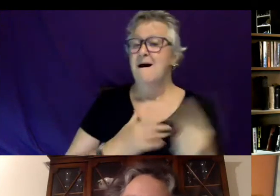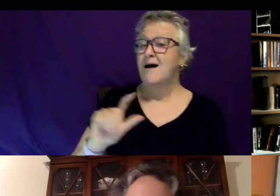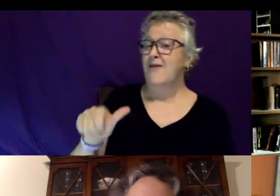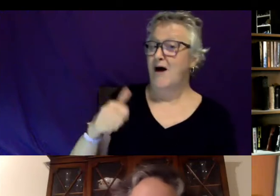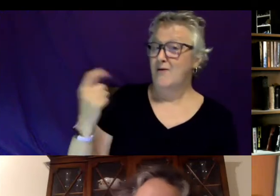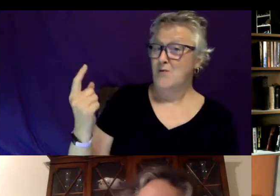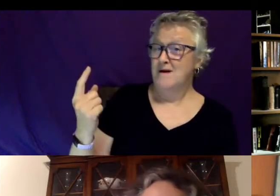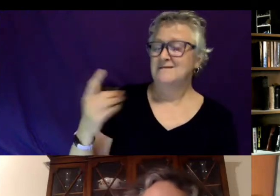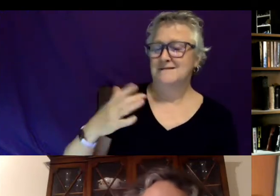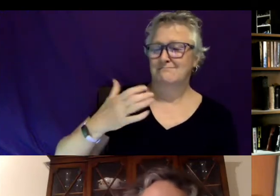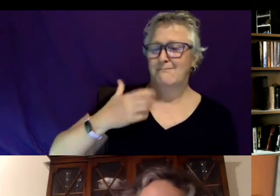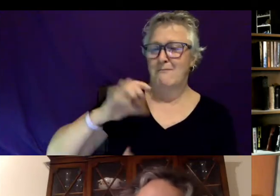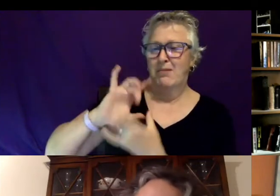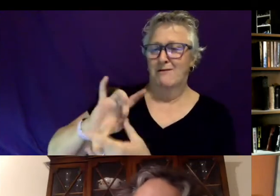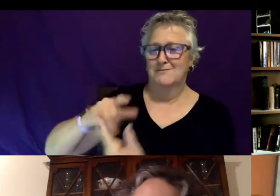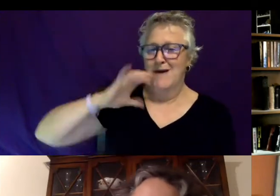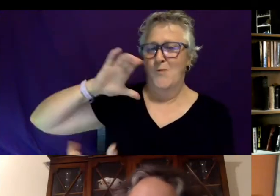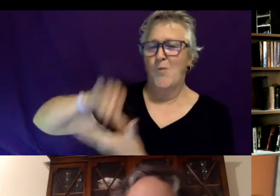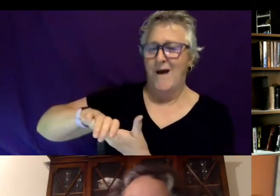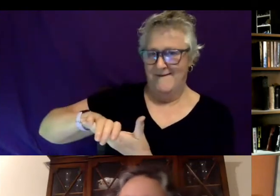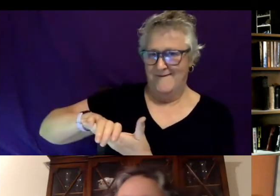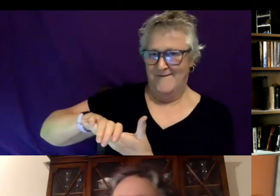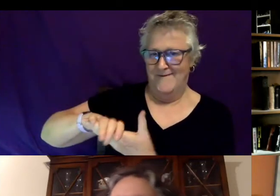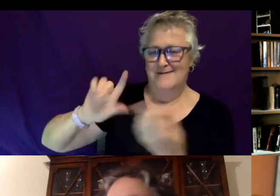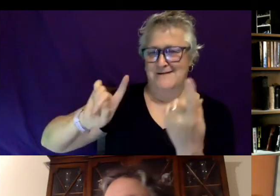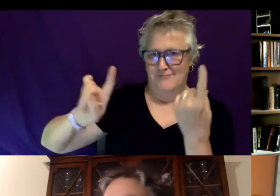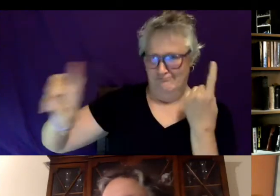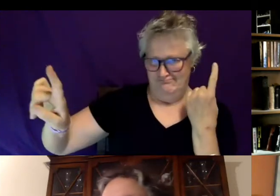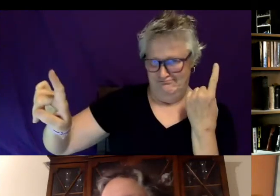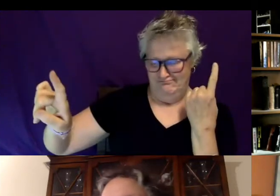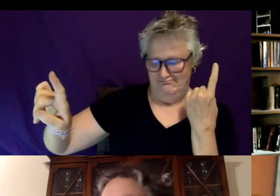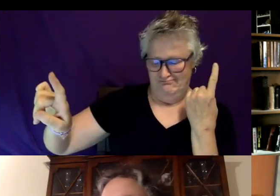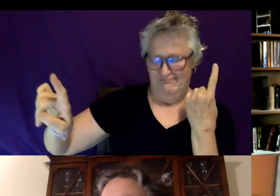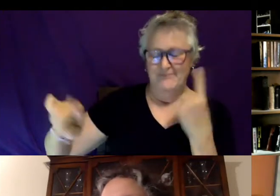But we've gotten her to kind of stop her, her, the feather pulling thing.